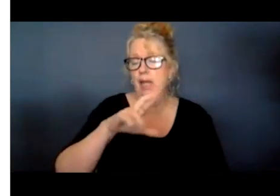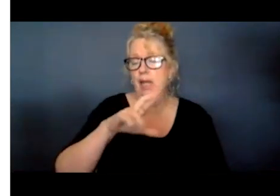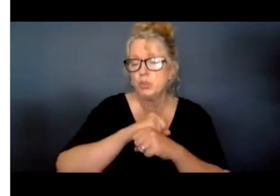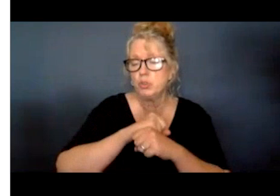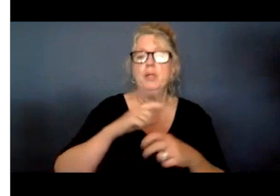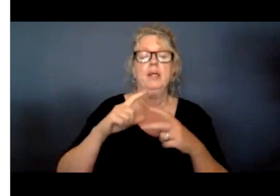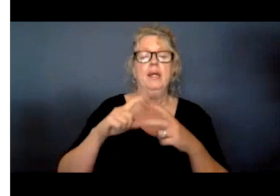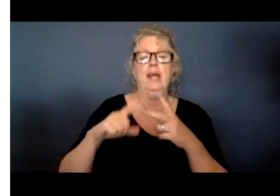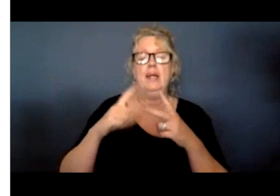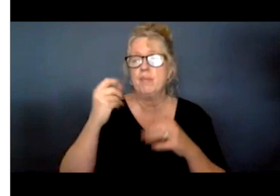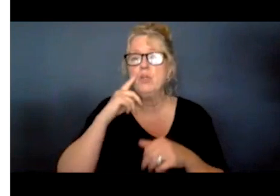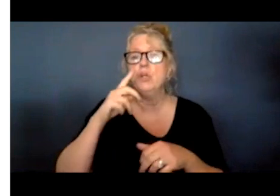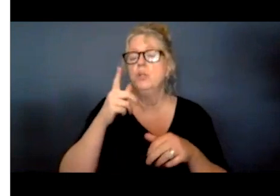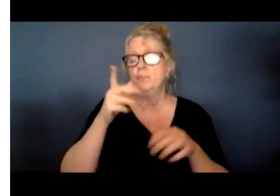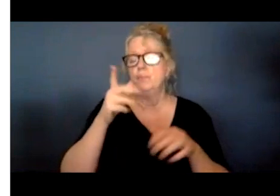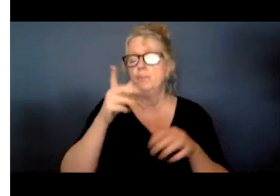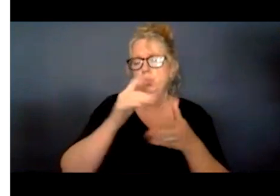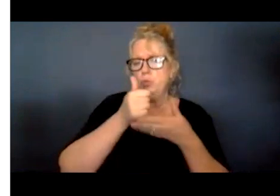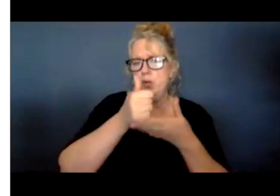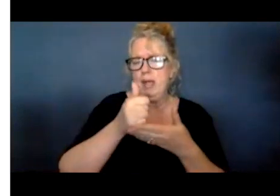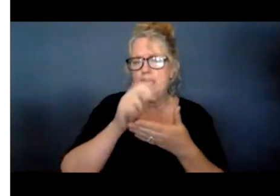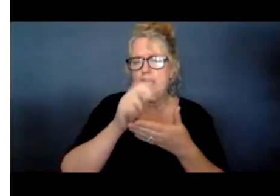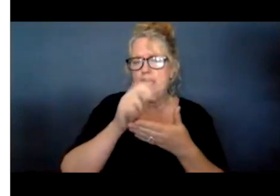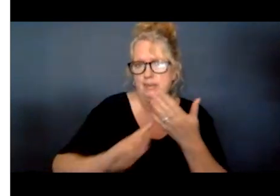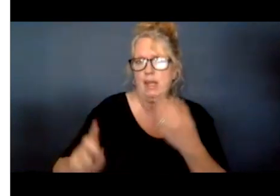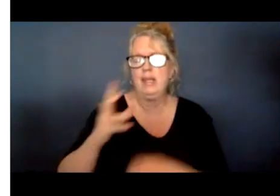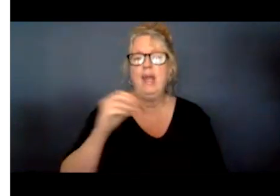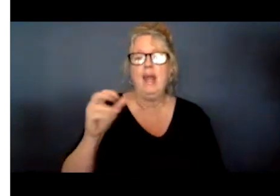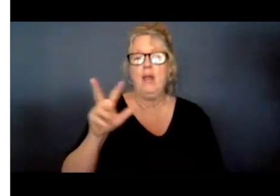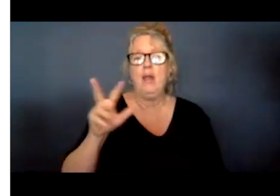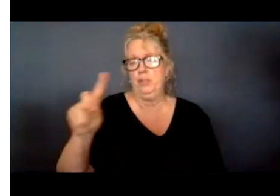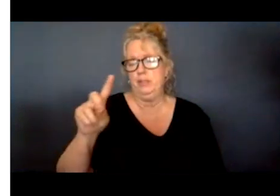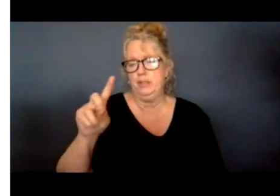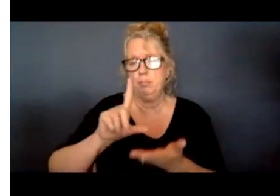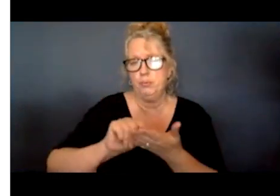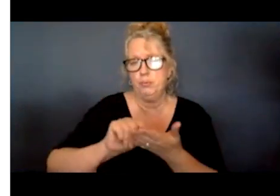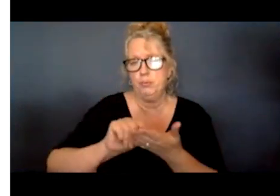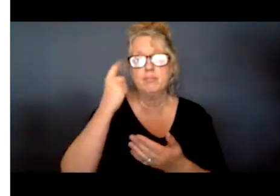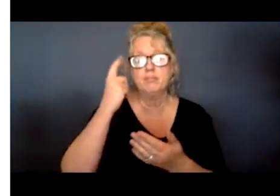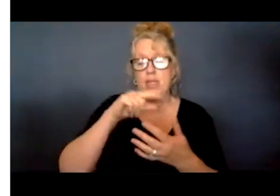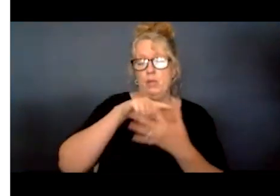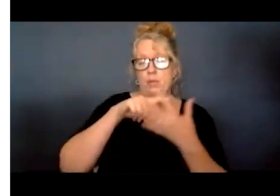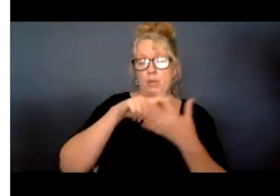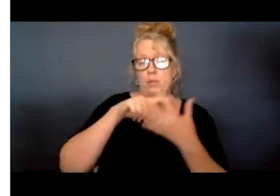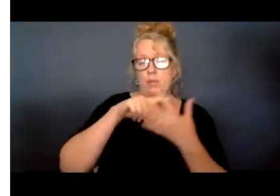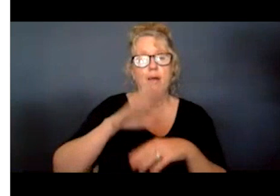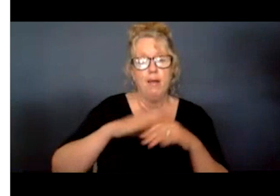and Computer Aided Design & 3D Printing. This includes online training programs